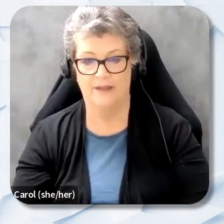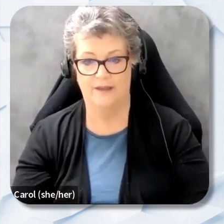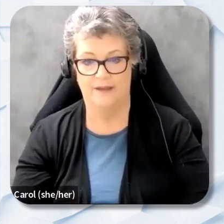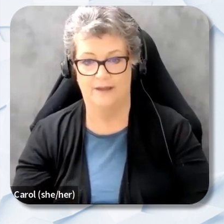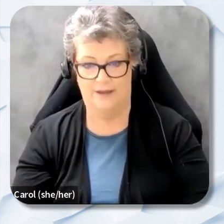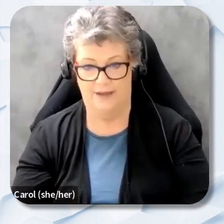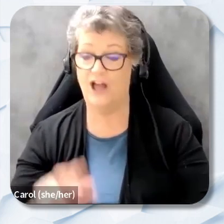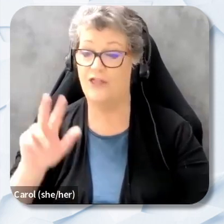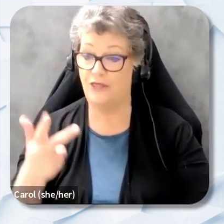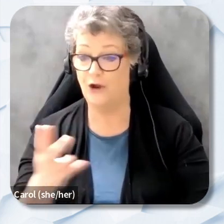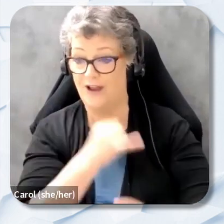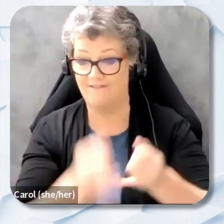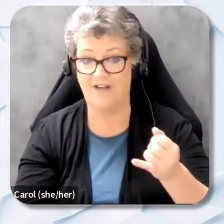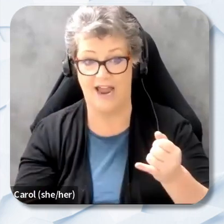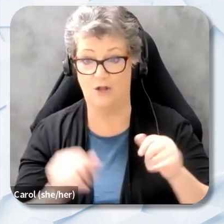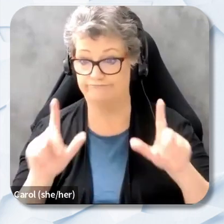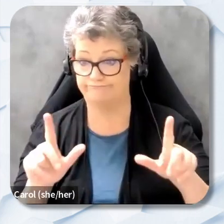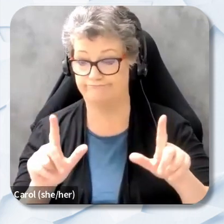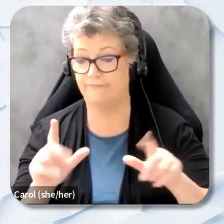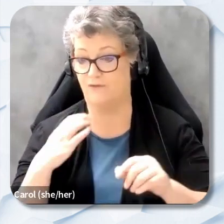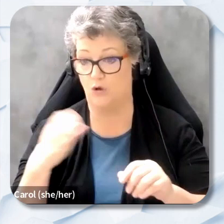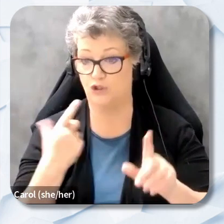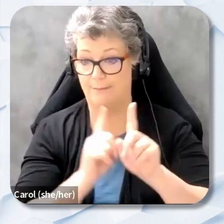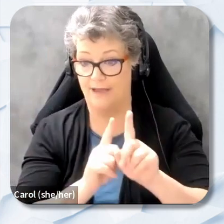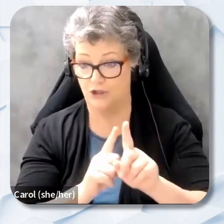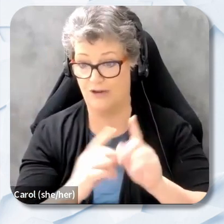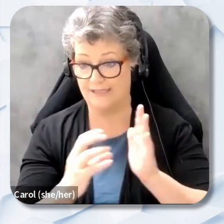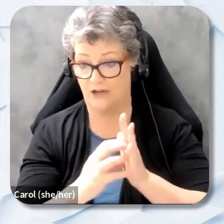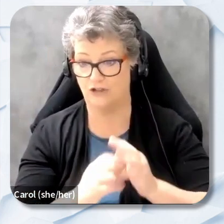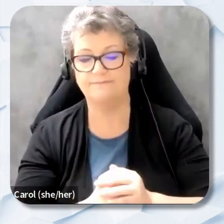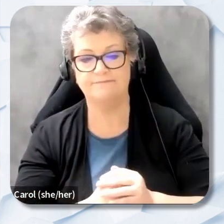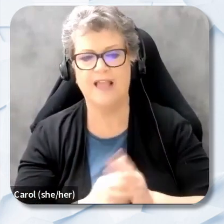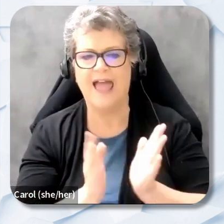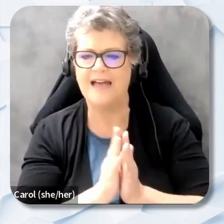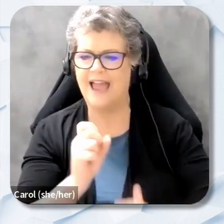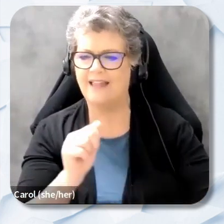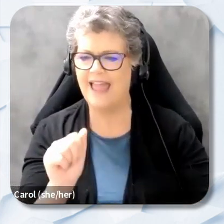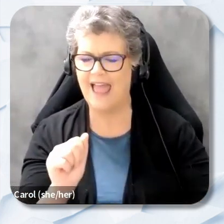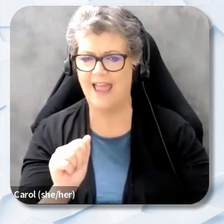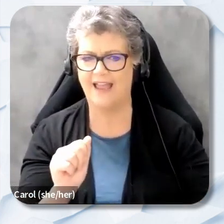The third and final part of the Coaching and Mentoring section asks LEAs if EEF services